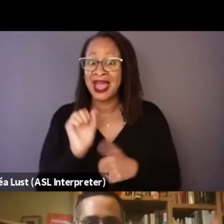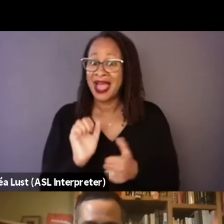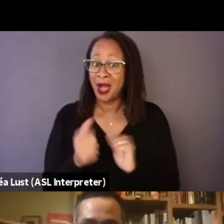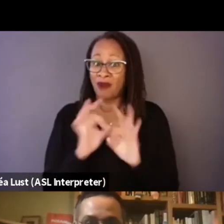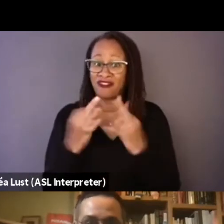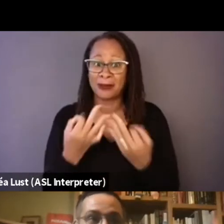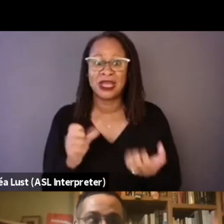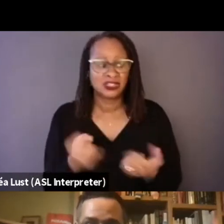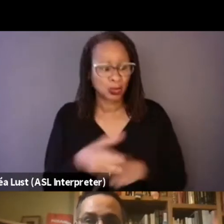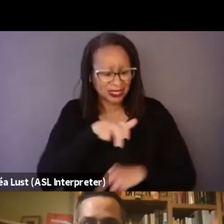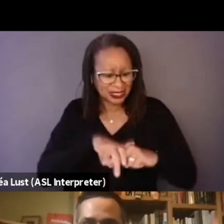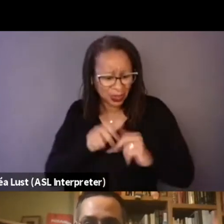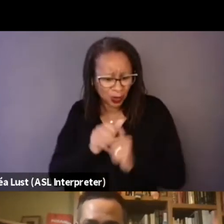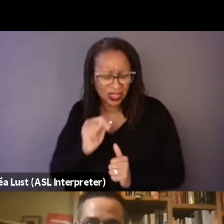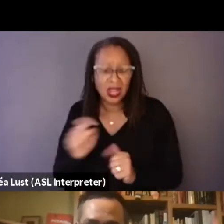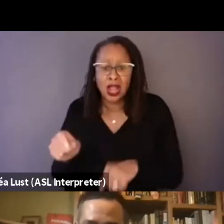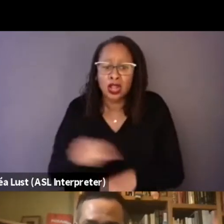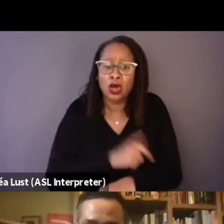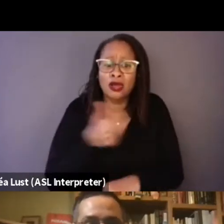and break out of this insane pattern that we're all in.